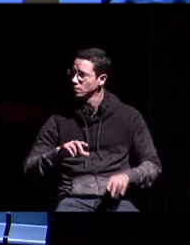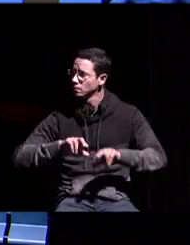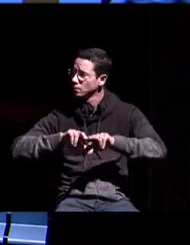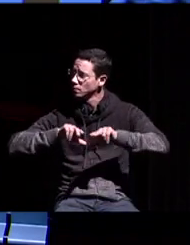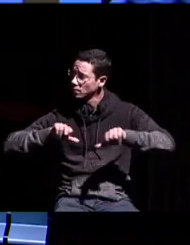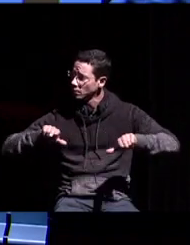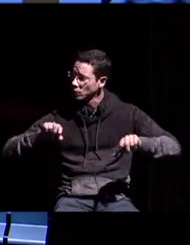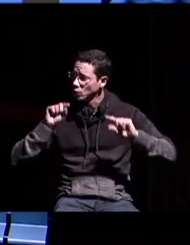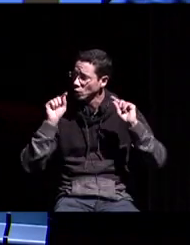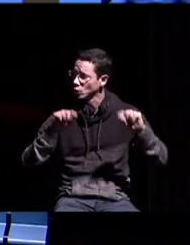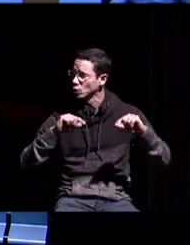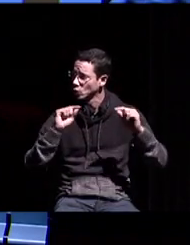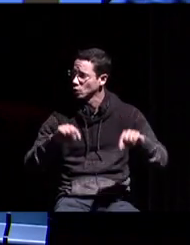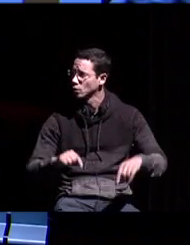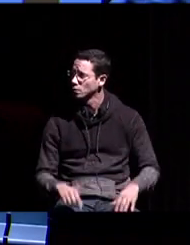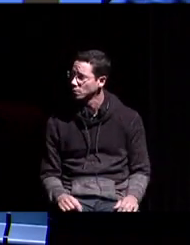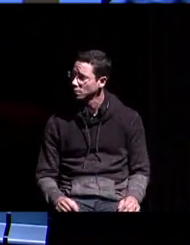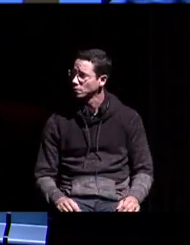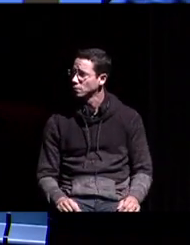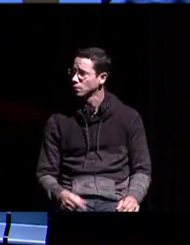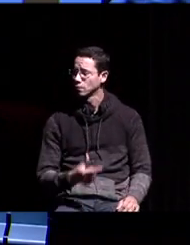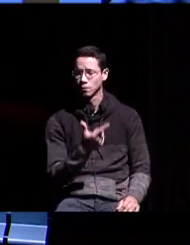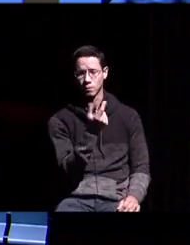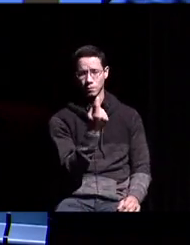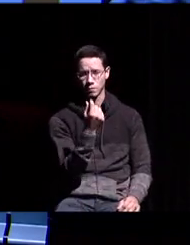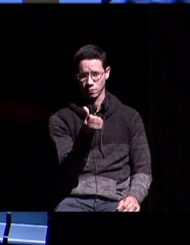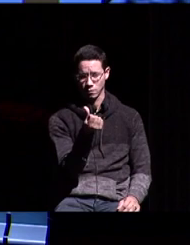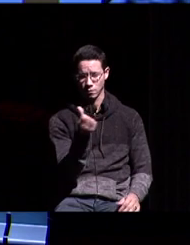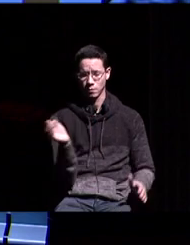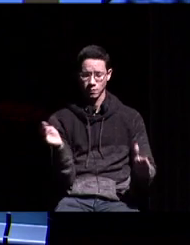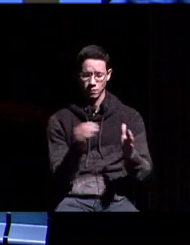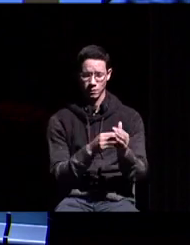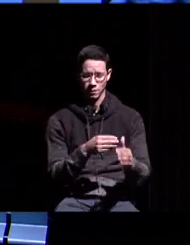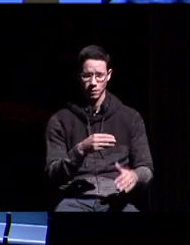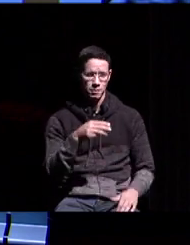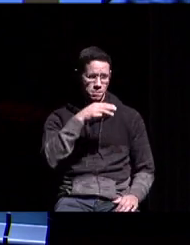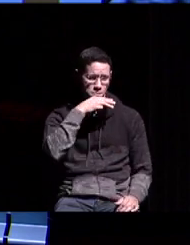Between 2016 and March 2017 there was a fall of almost